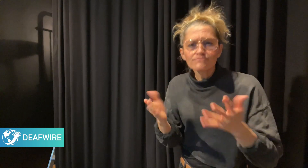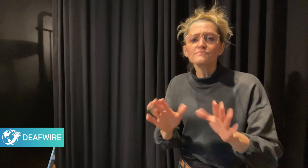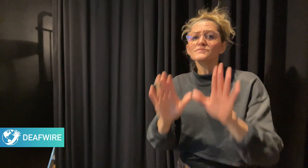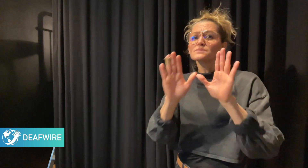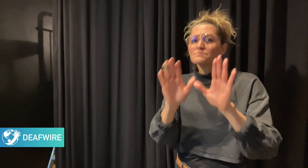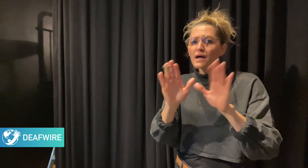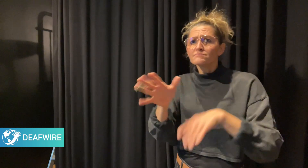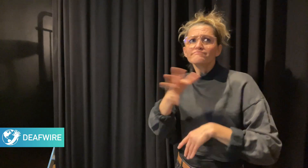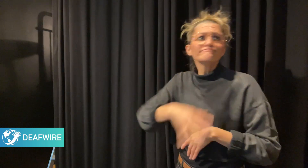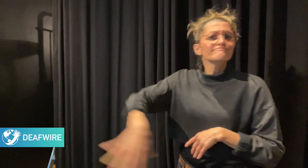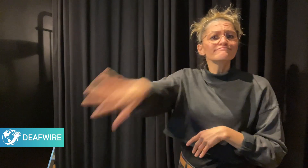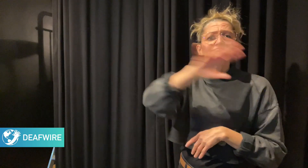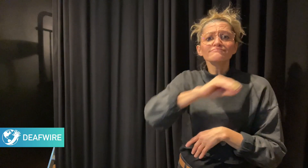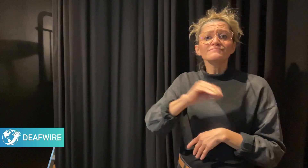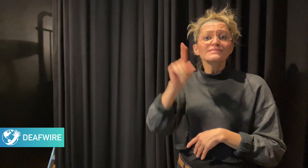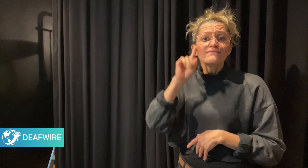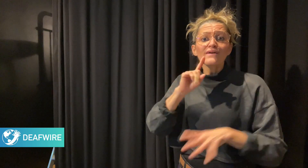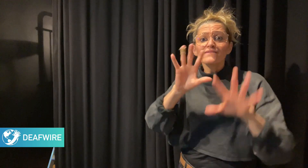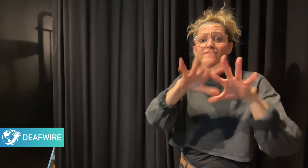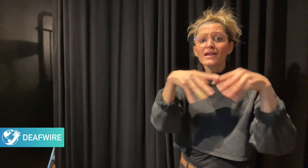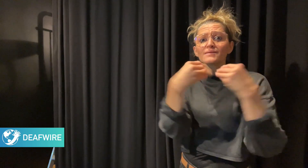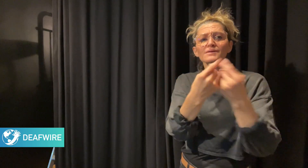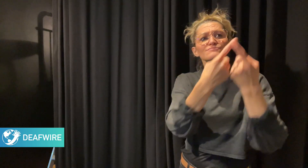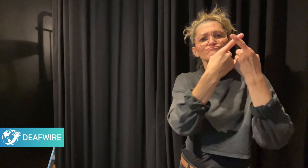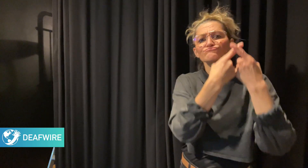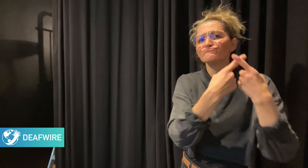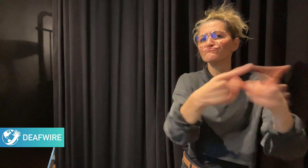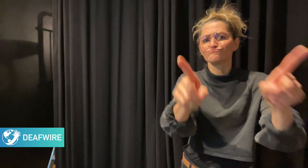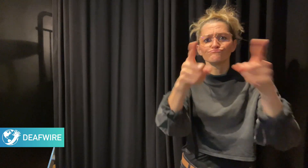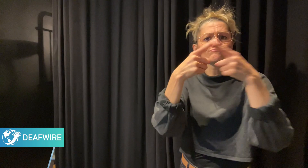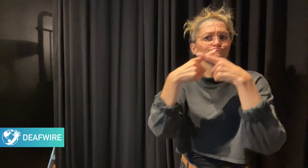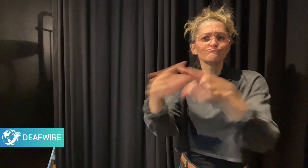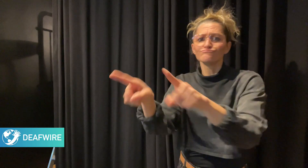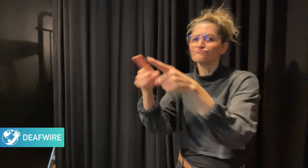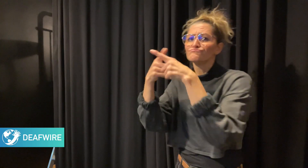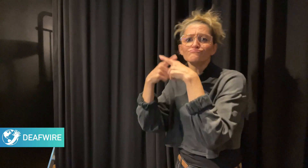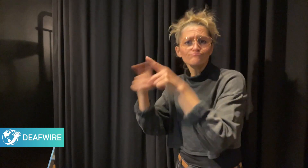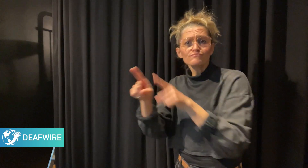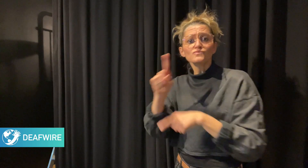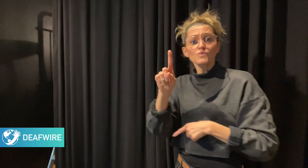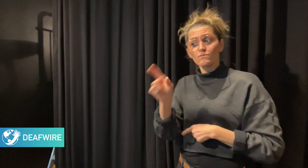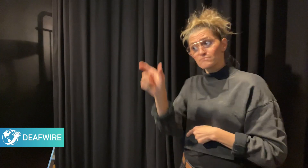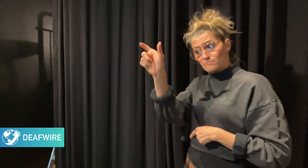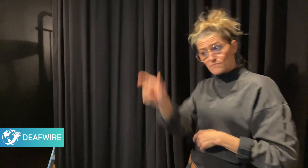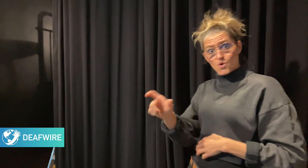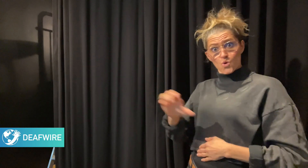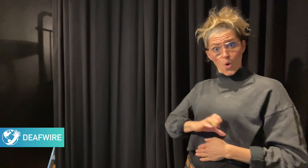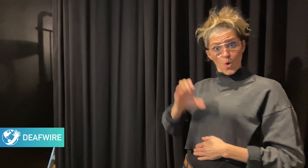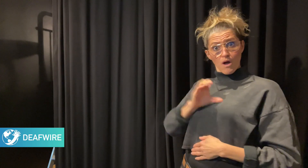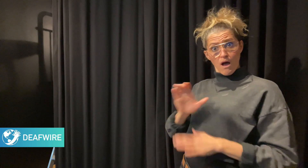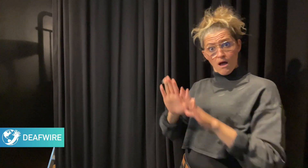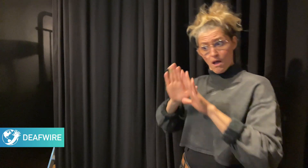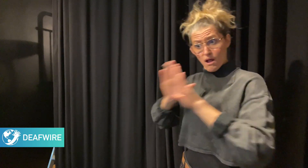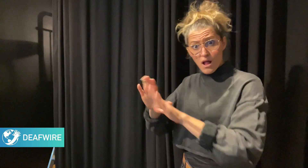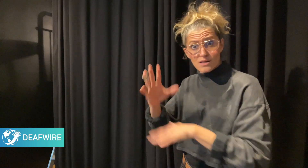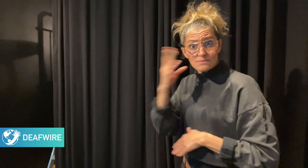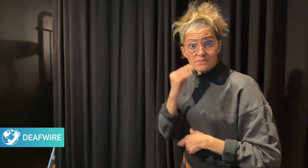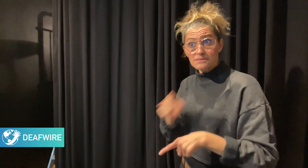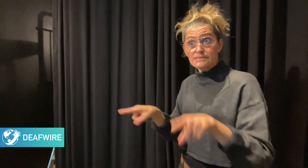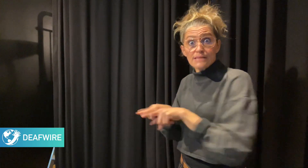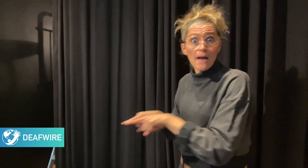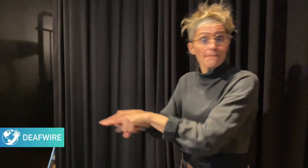or is it disempowering? Every Deaf family is different,